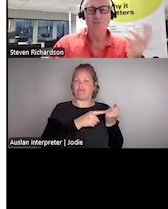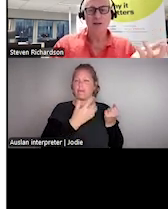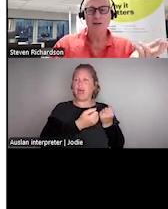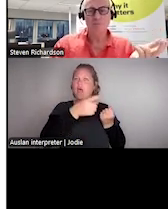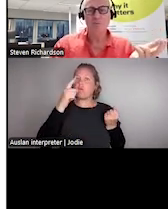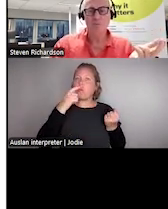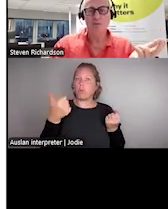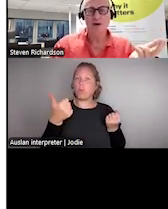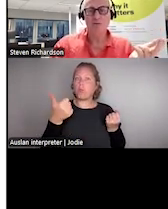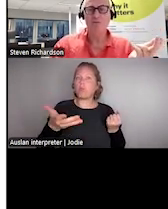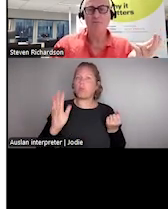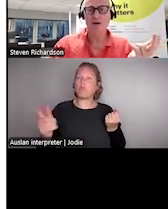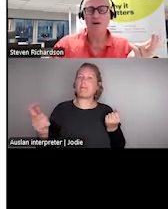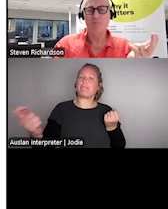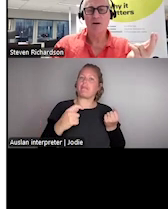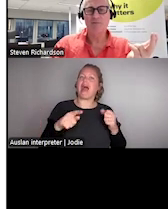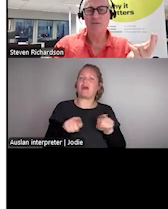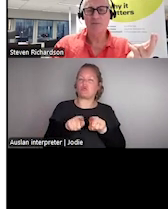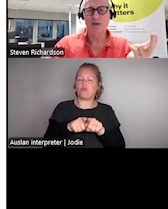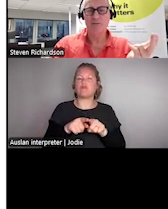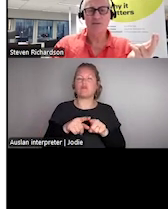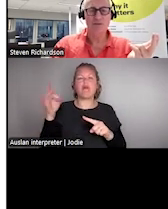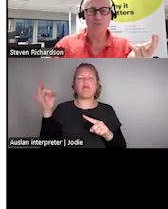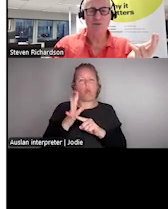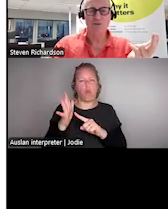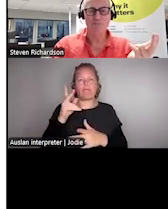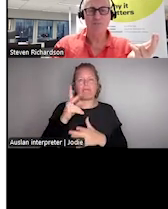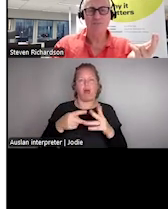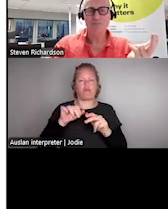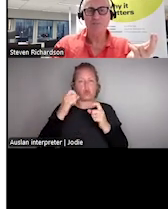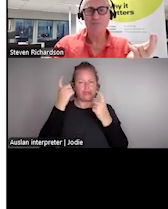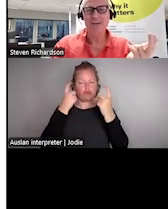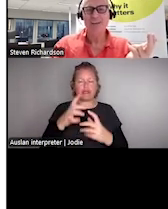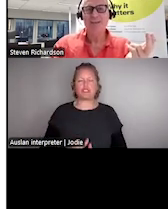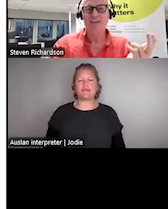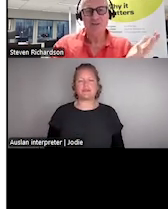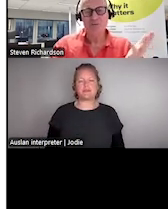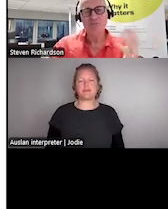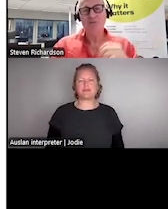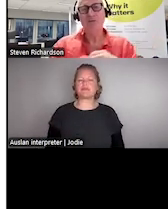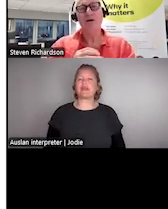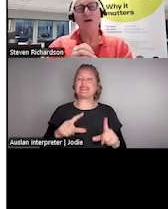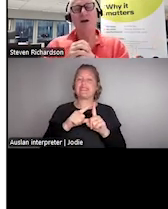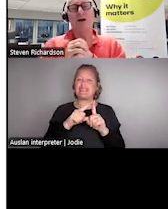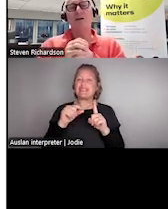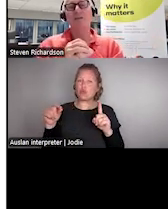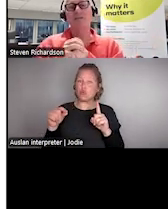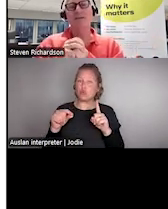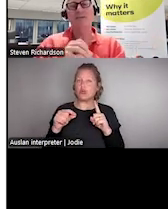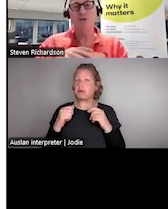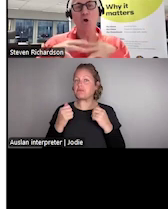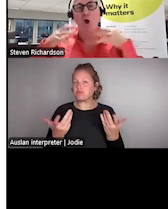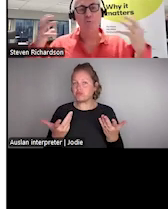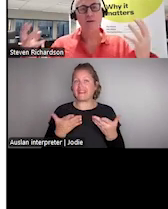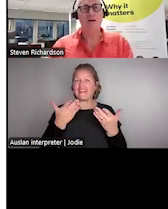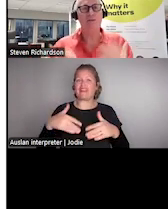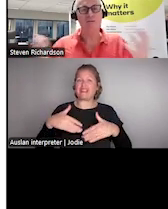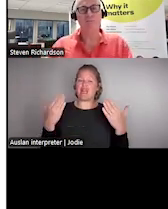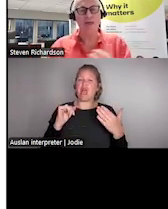a really important part of the consideration. Digital. Giving Day is not only a digital